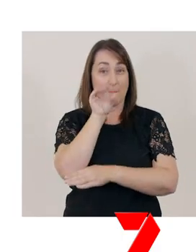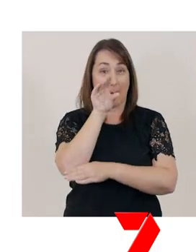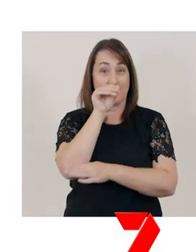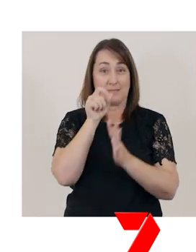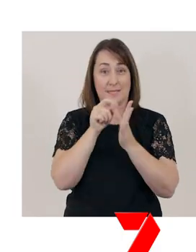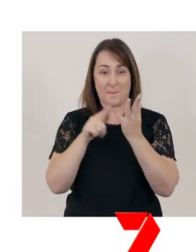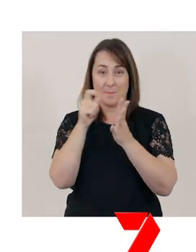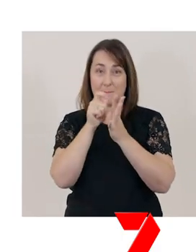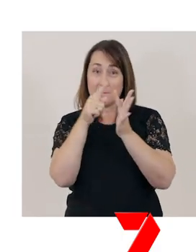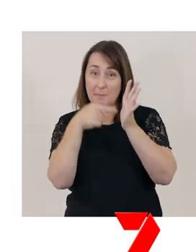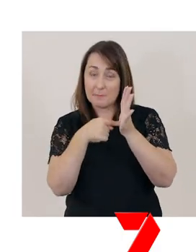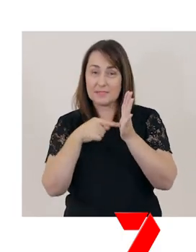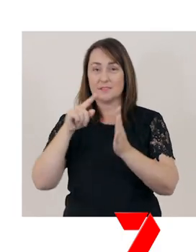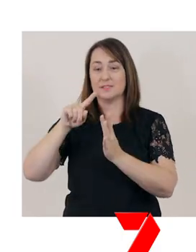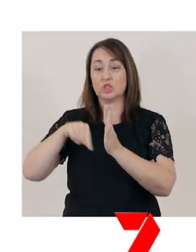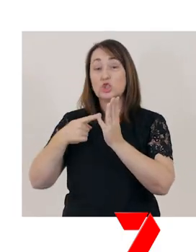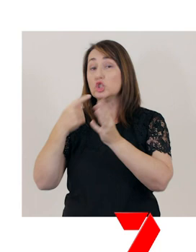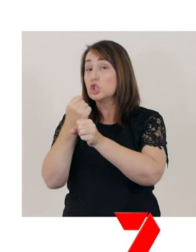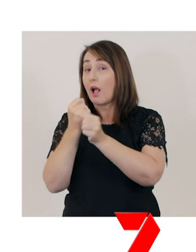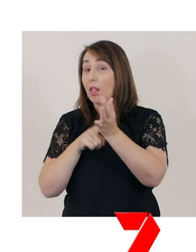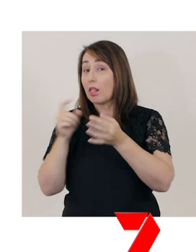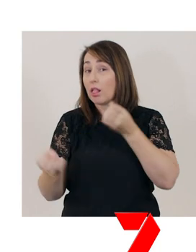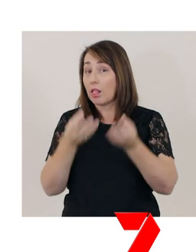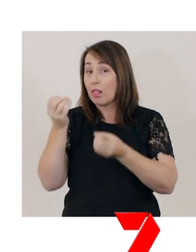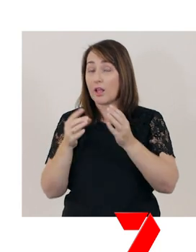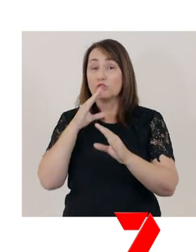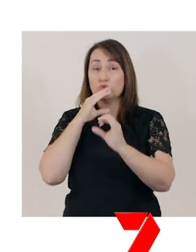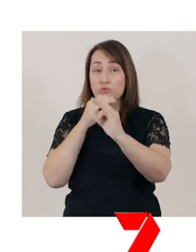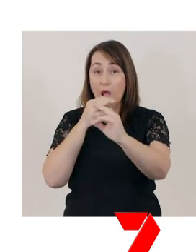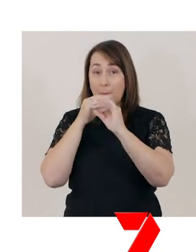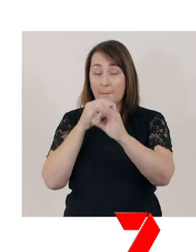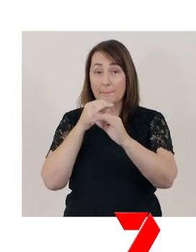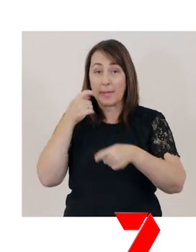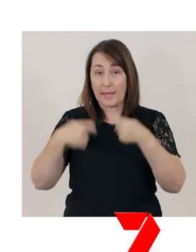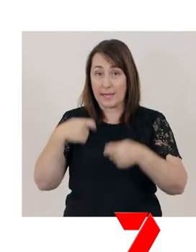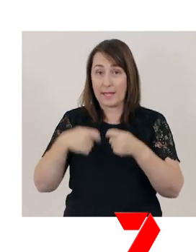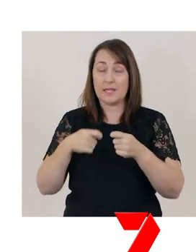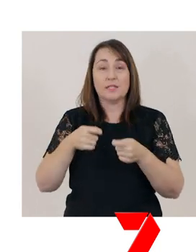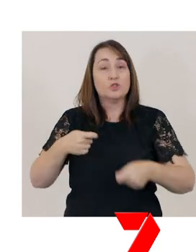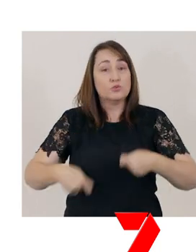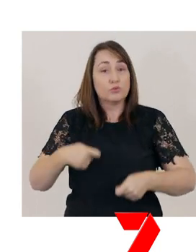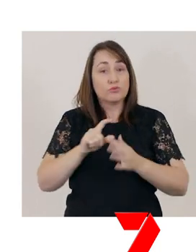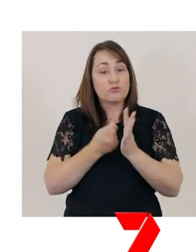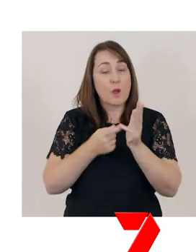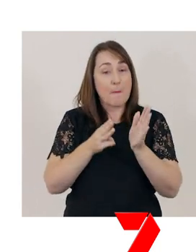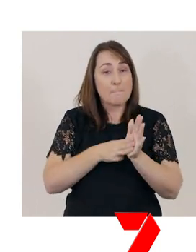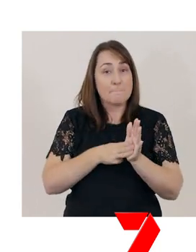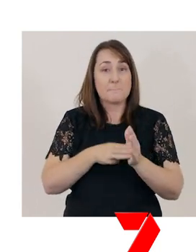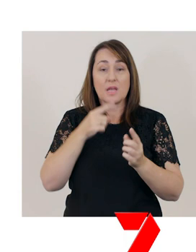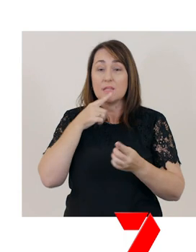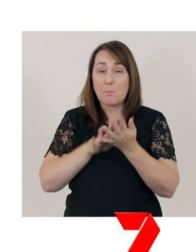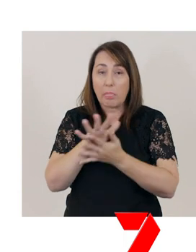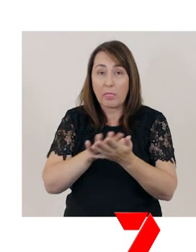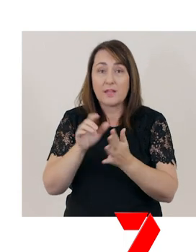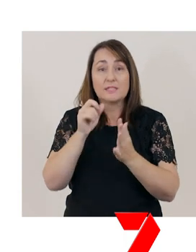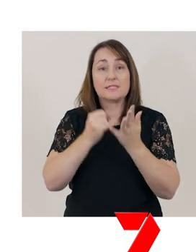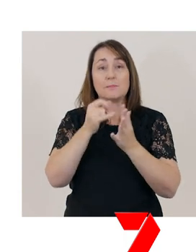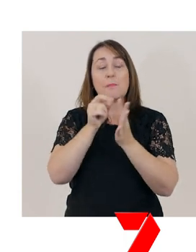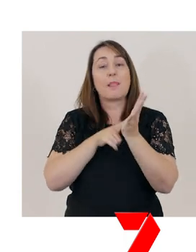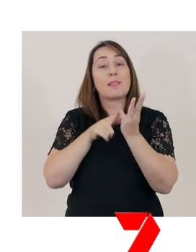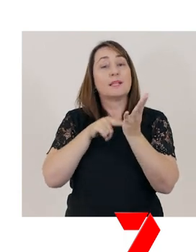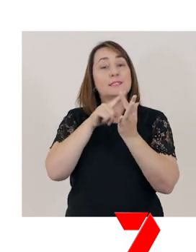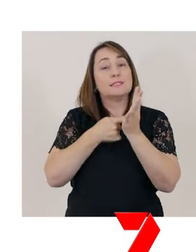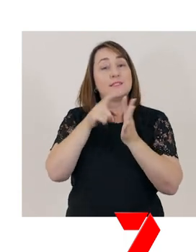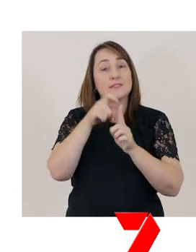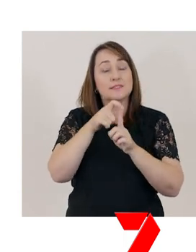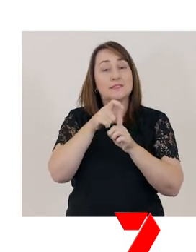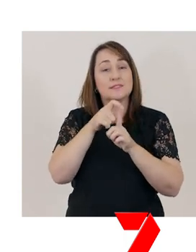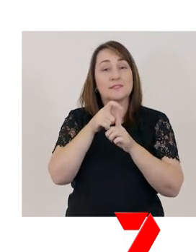‘juggle’, ‘drum’, ‘trumpet’, ‘spluttered’, ‘muddle’, ‘muttered’, and ‘cuddle’ – 'just' like me.